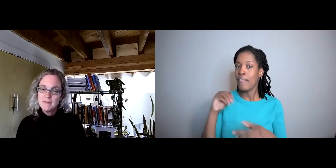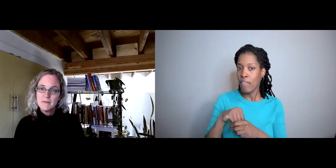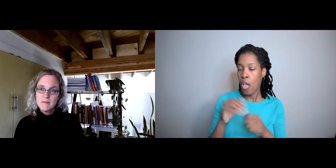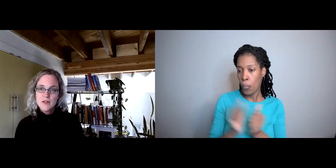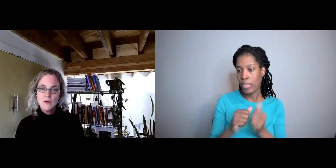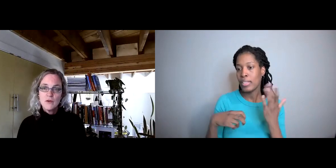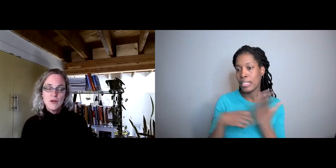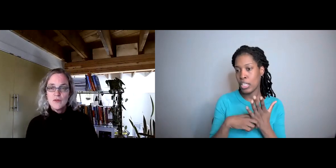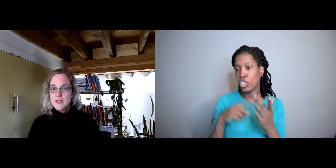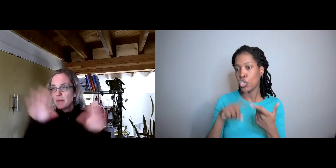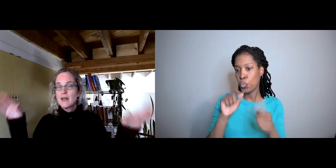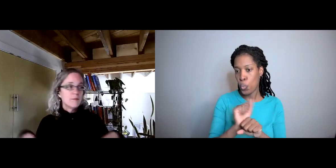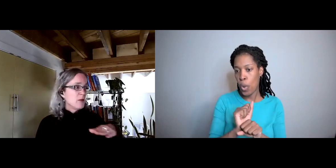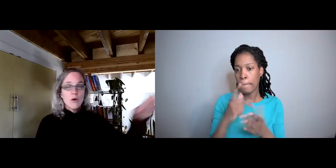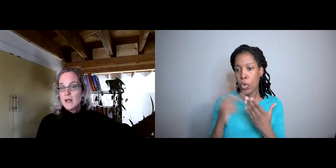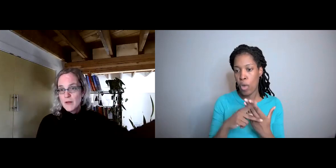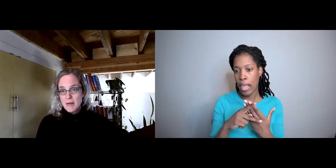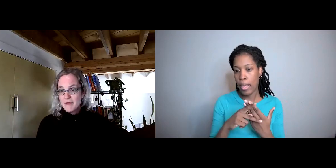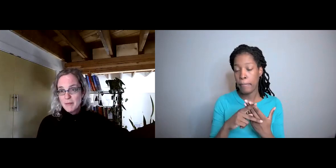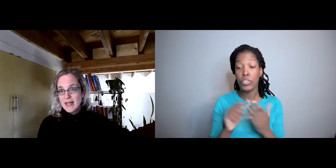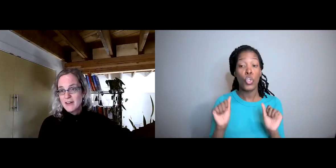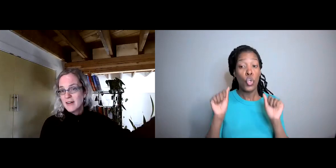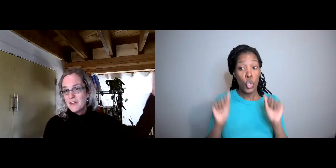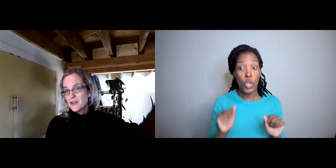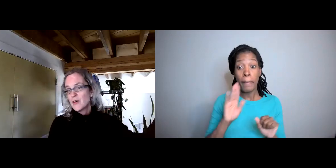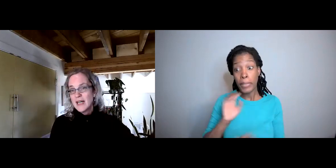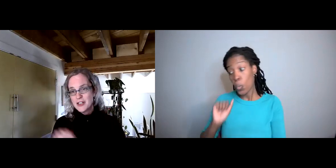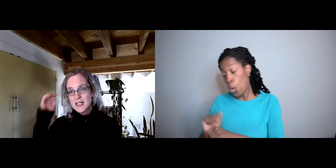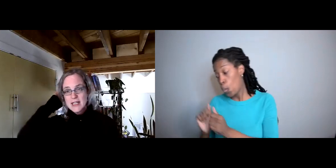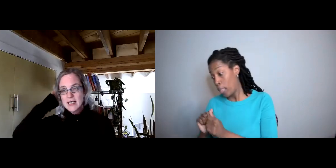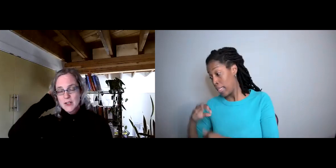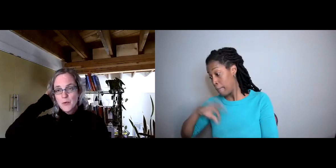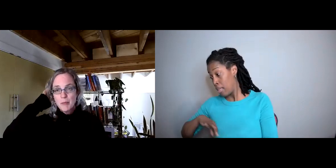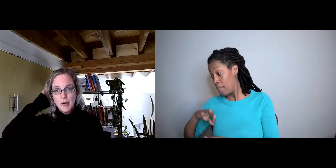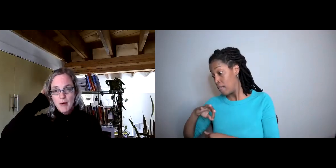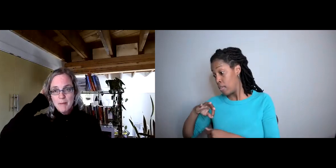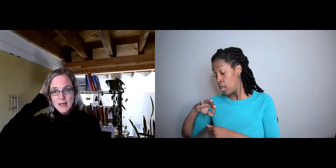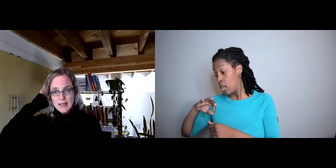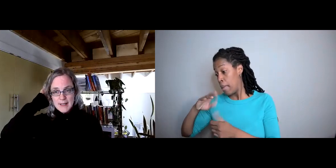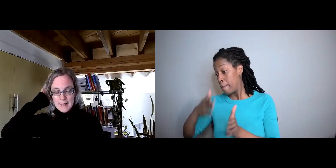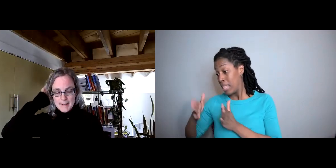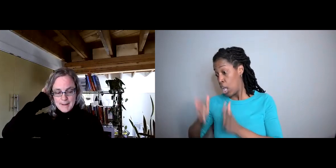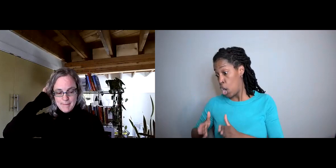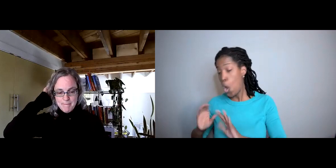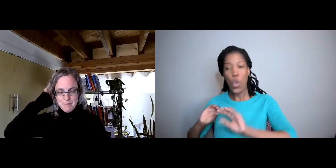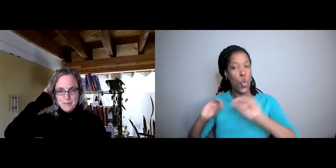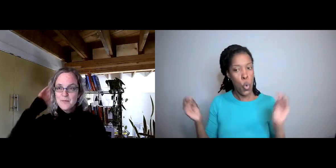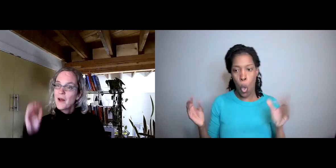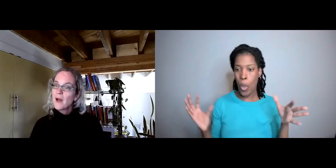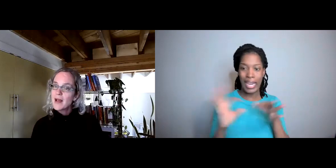So somebody could be working with a benefit planner. And there's no connection to the ticket to work program. Okay, I'm ready for the next one.